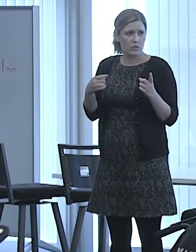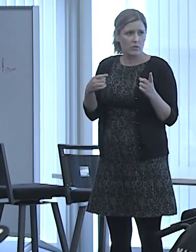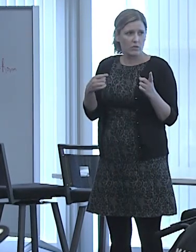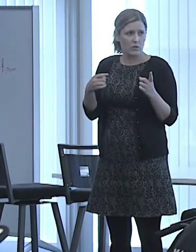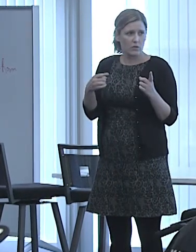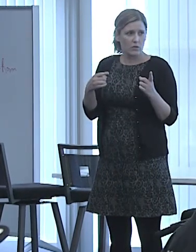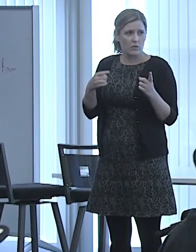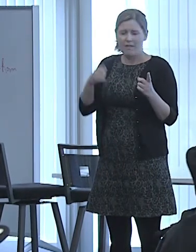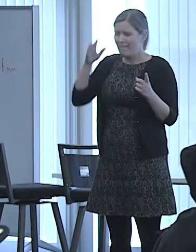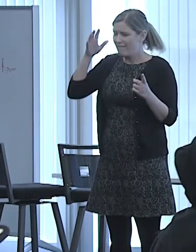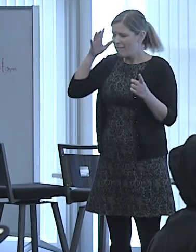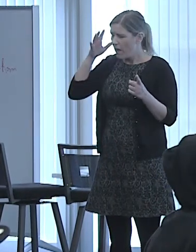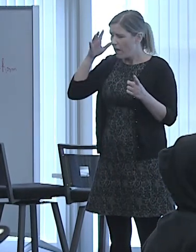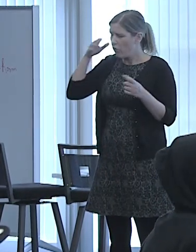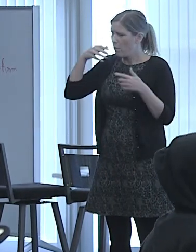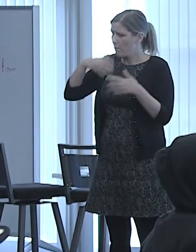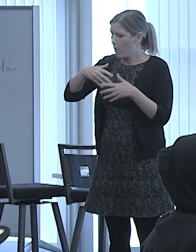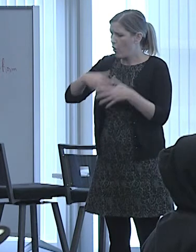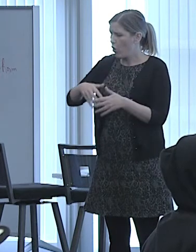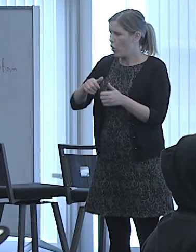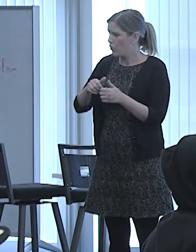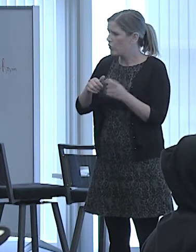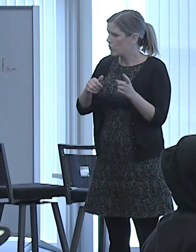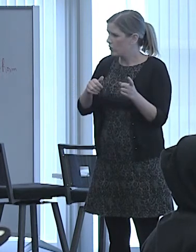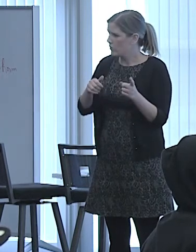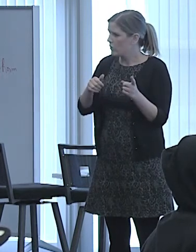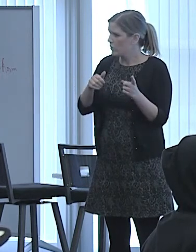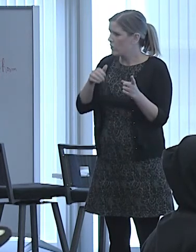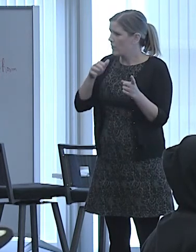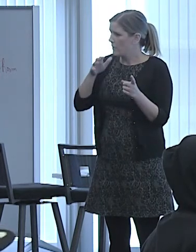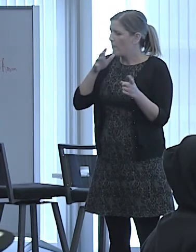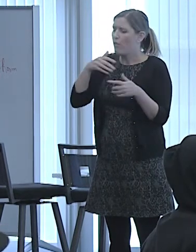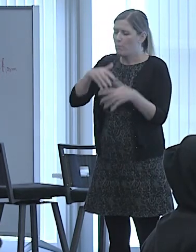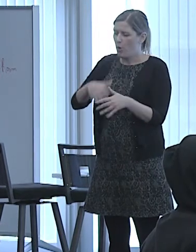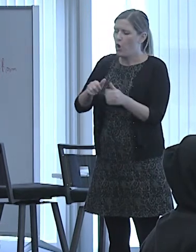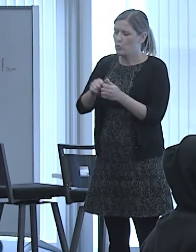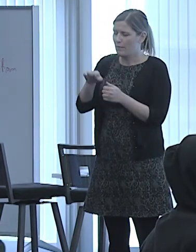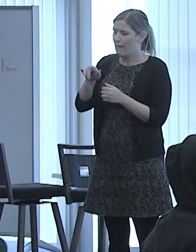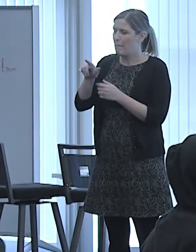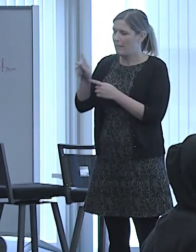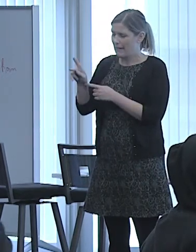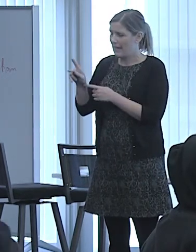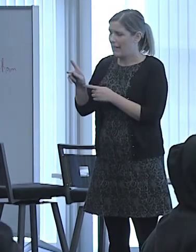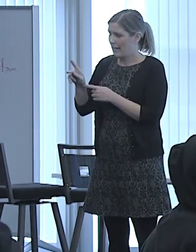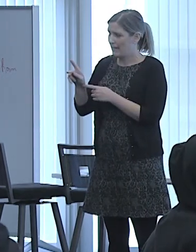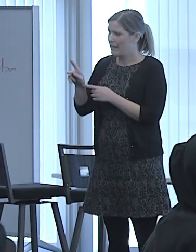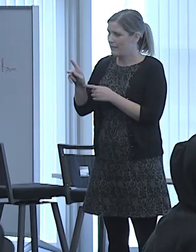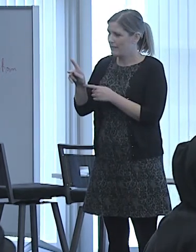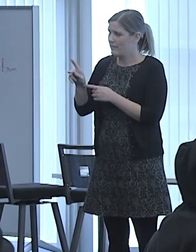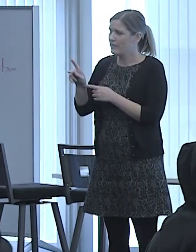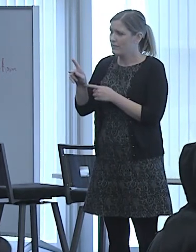with Dr. Martin Luther King. Many, many years ago. I did not know that, he did not care